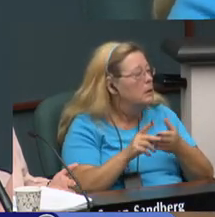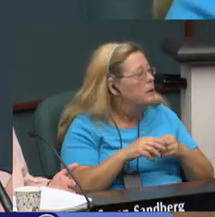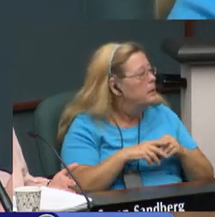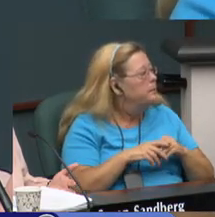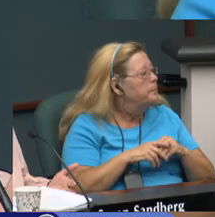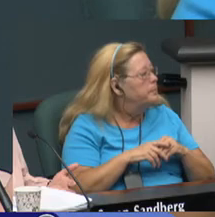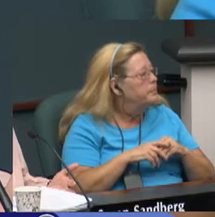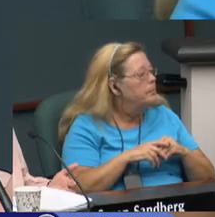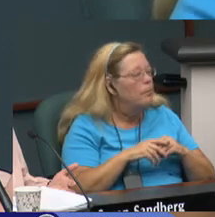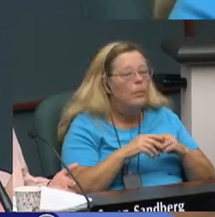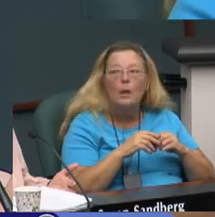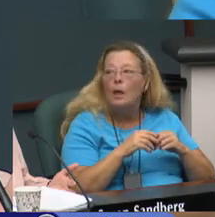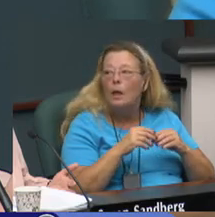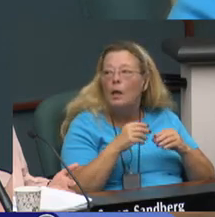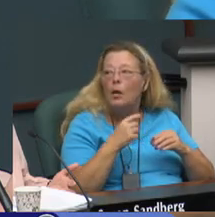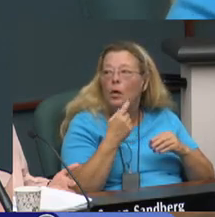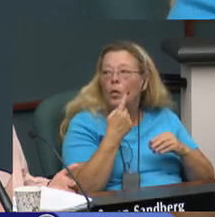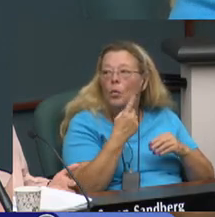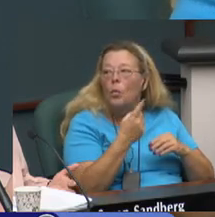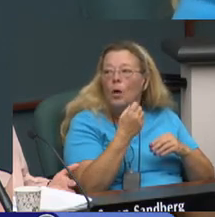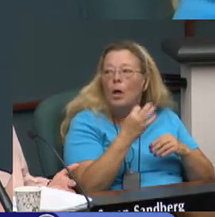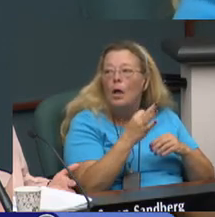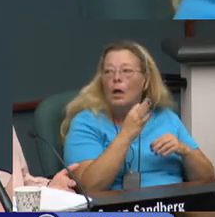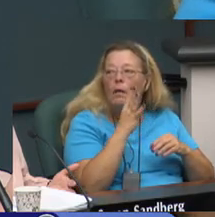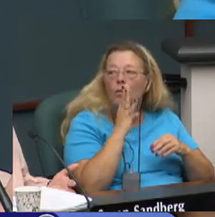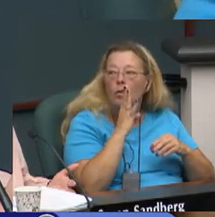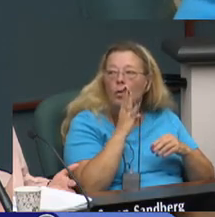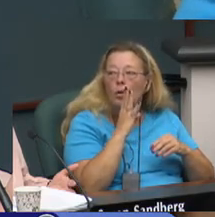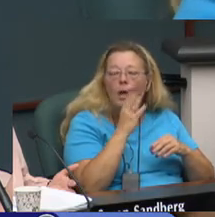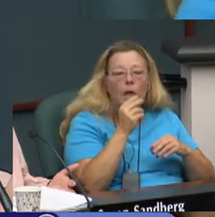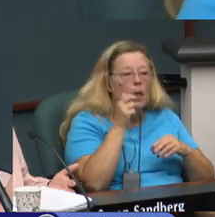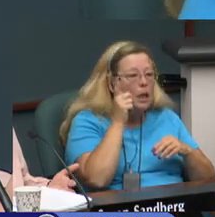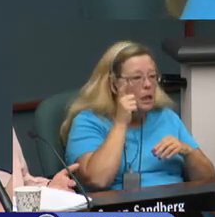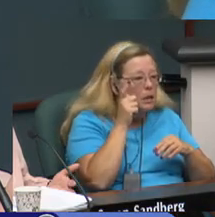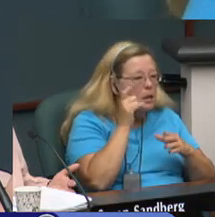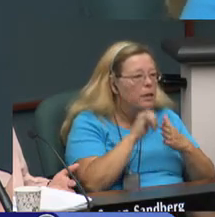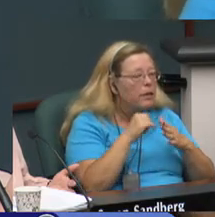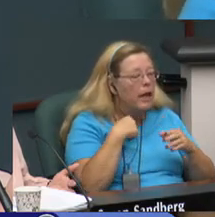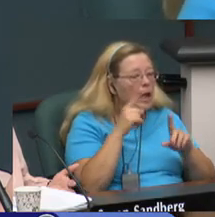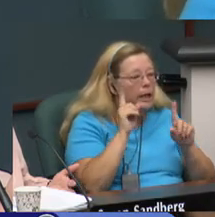and again at one of the talking here at listening sessions that I attended today